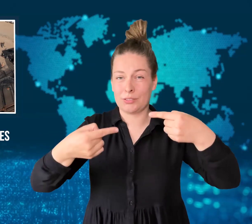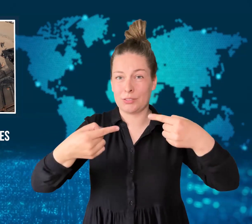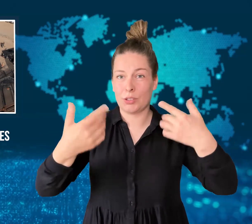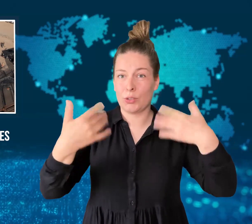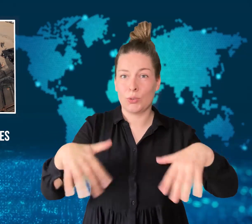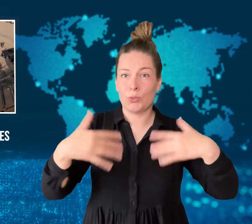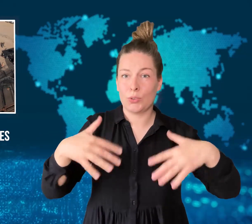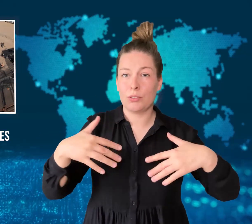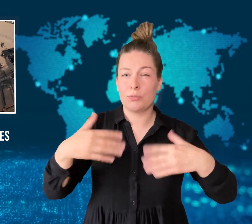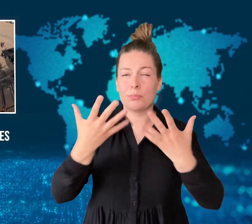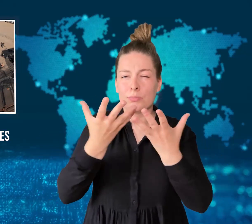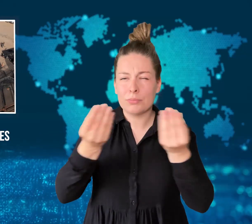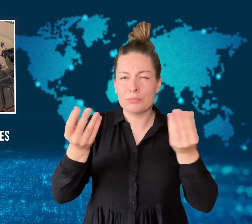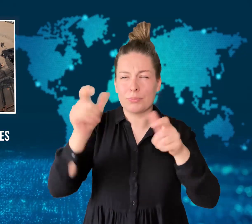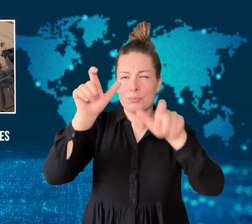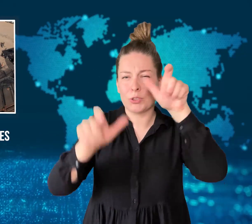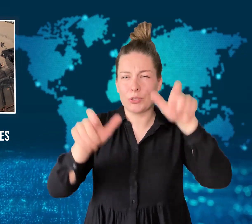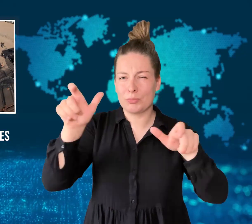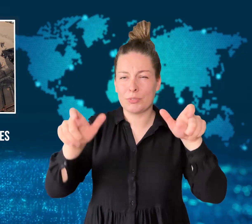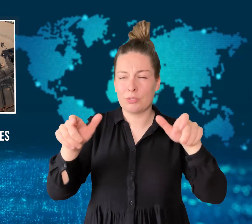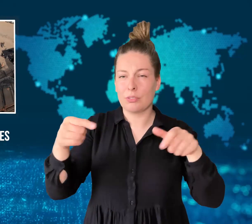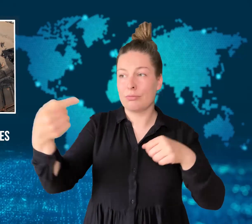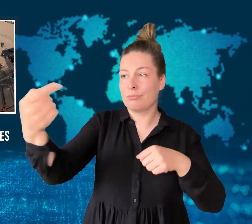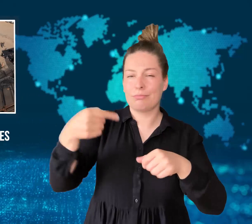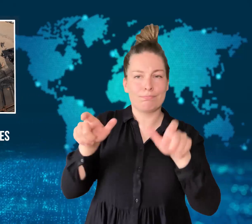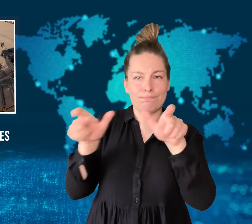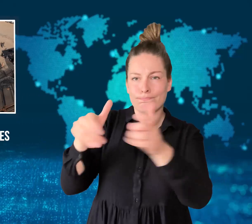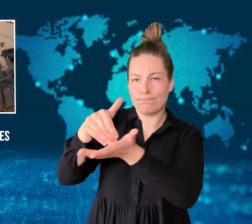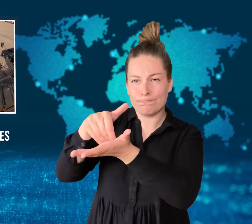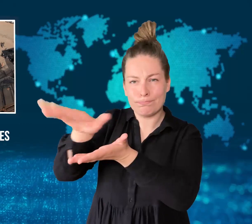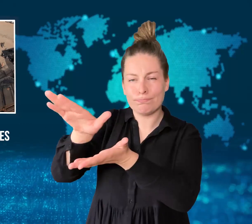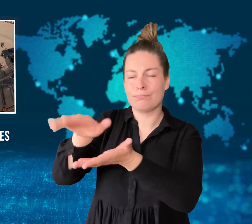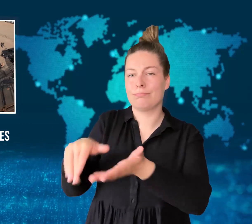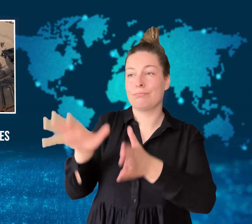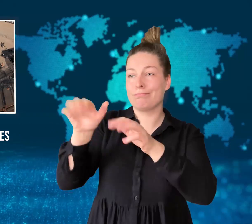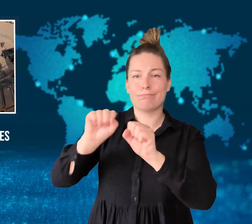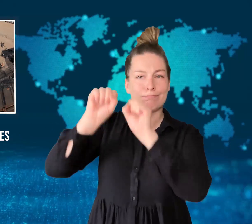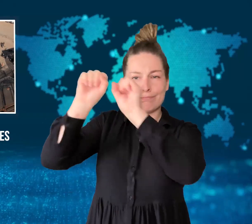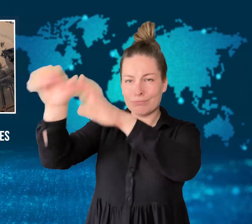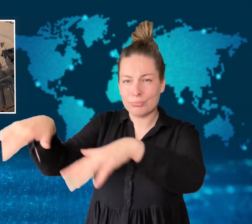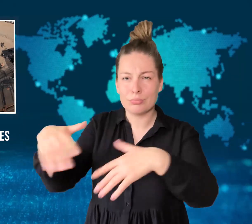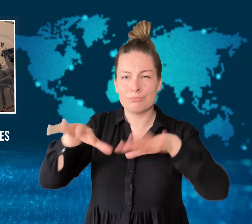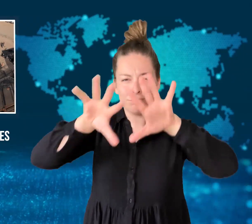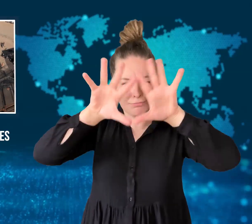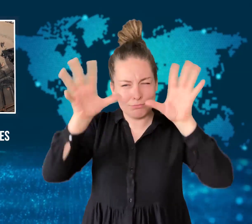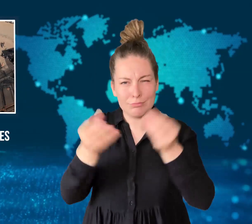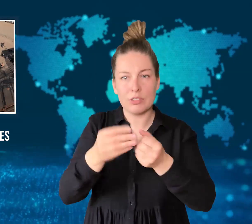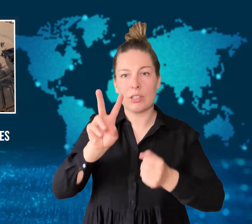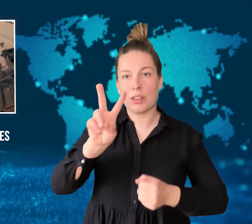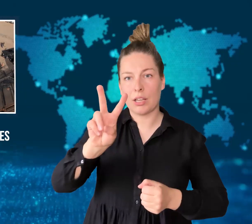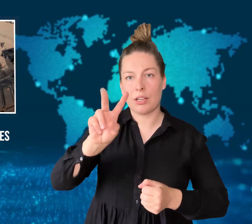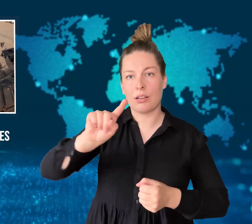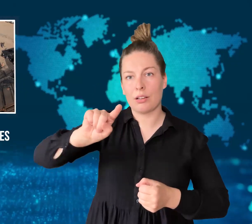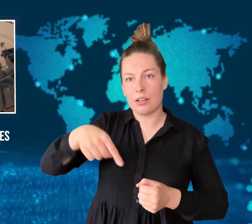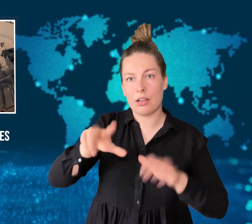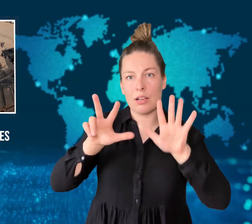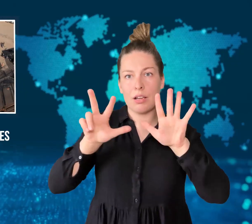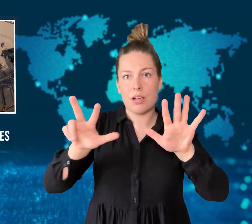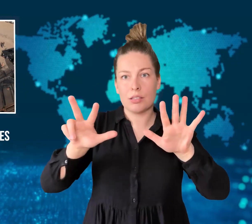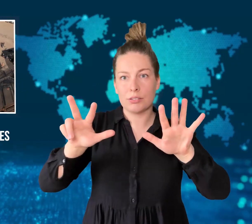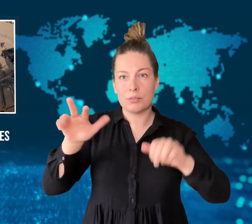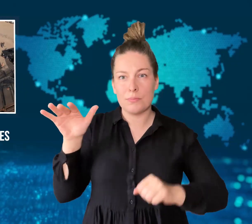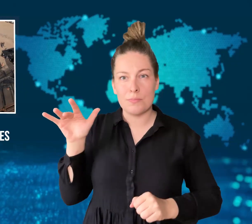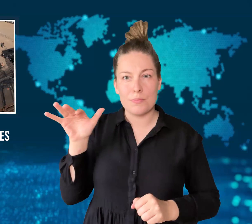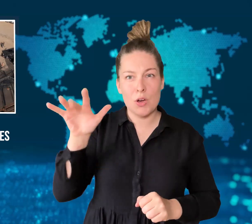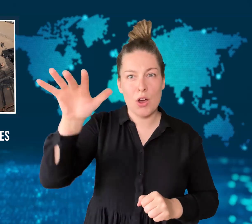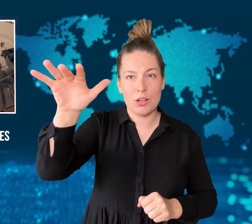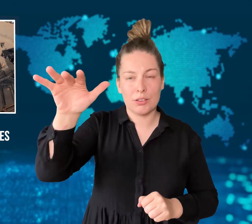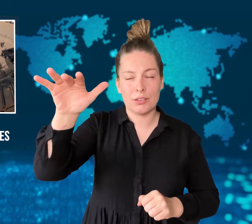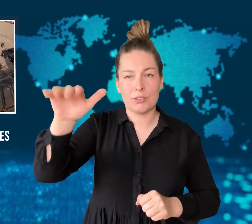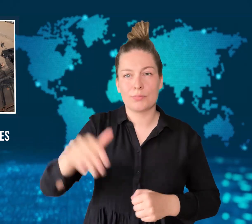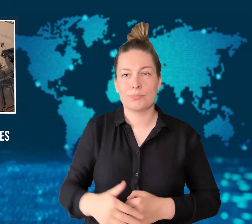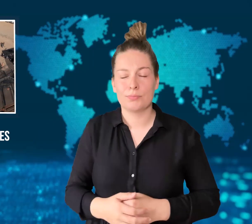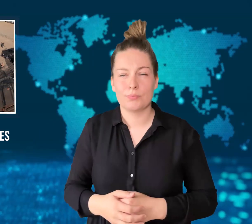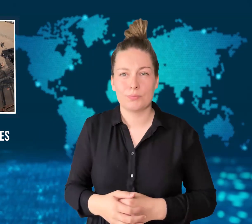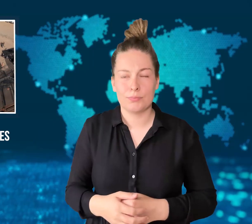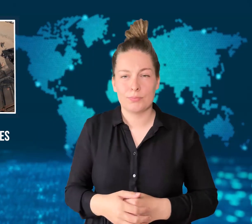were expelled as a result of the policy.